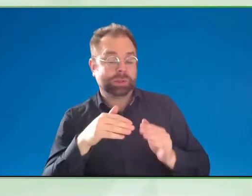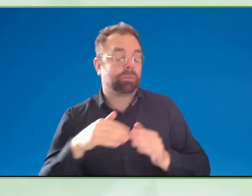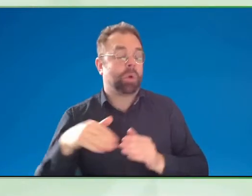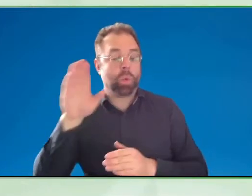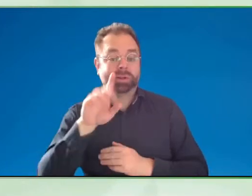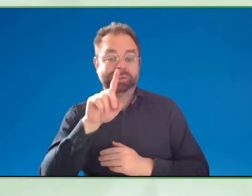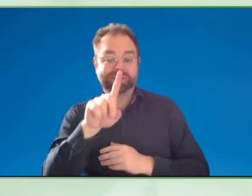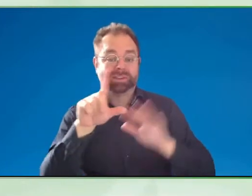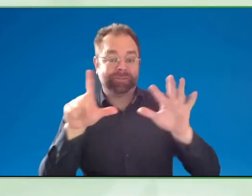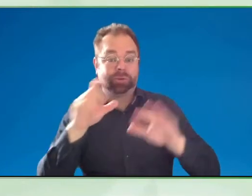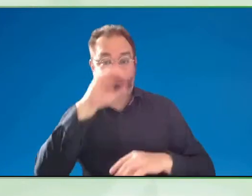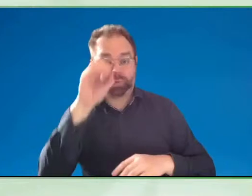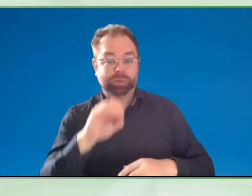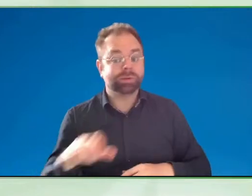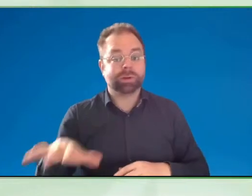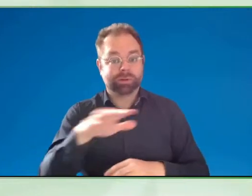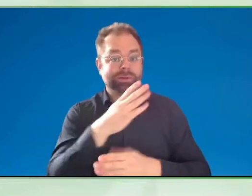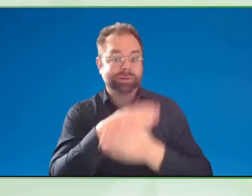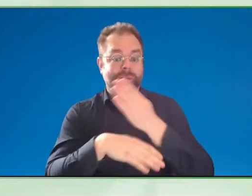Specifically in the field of education.